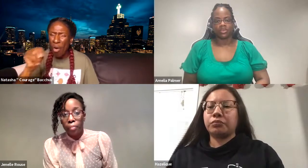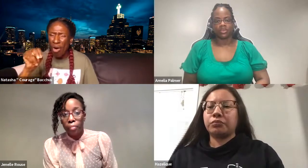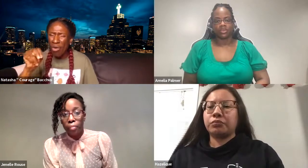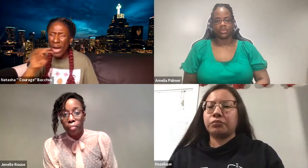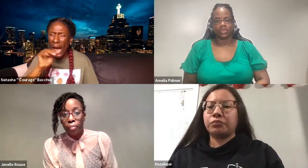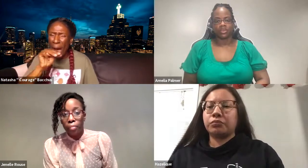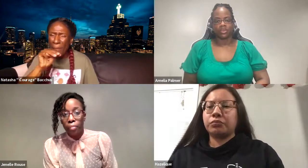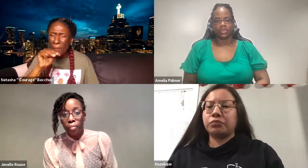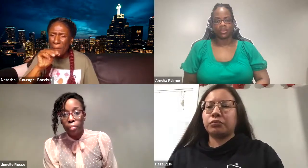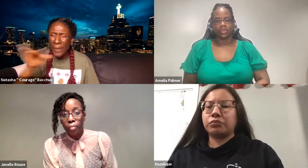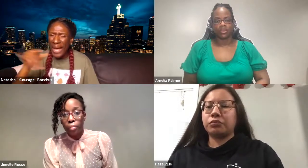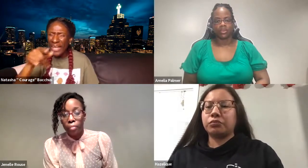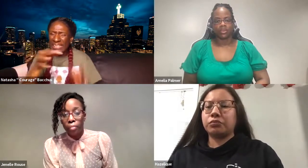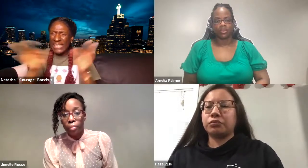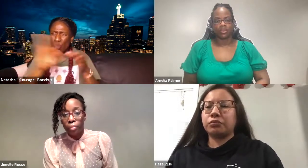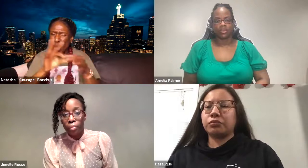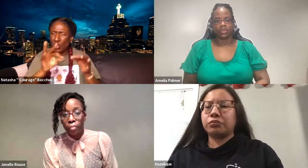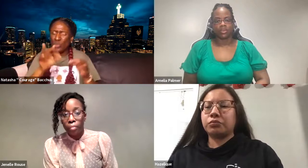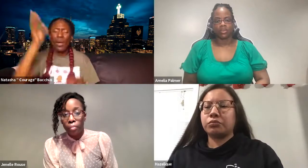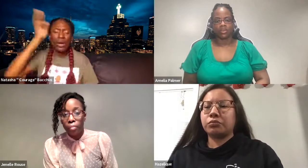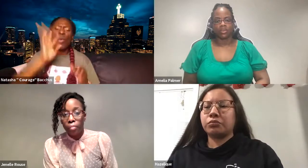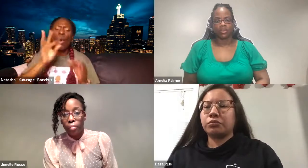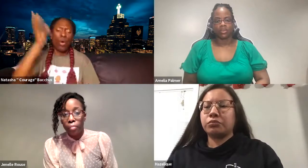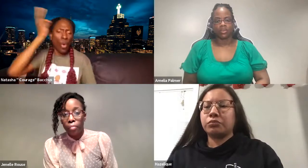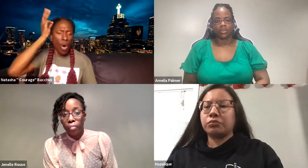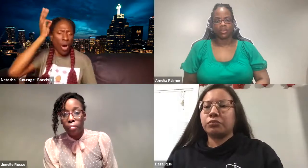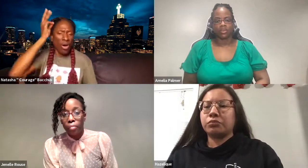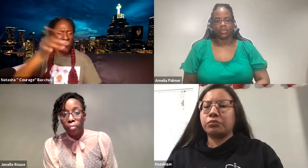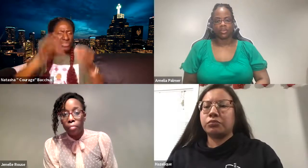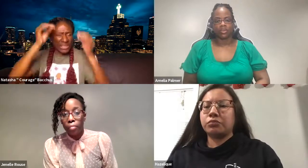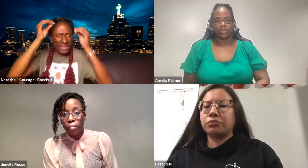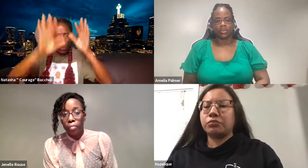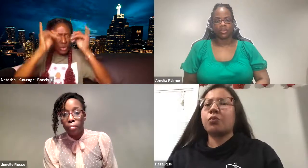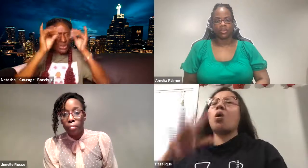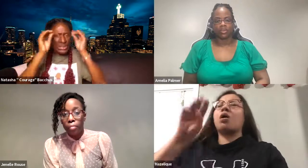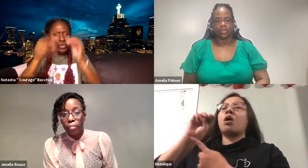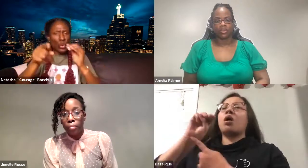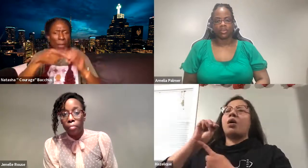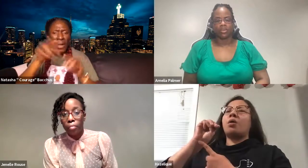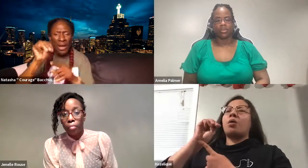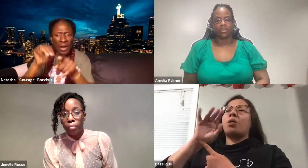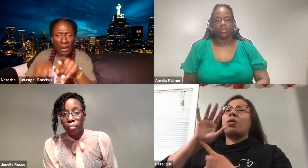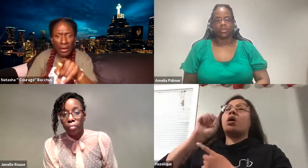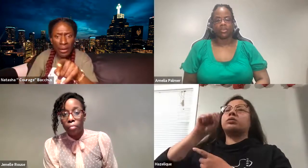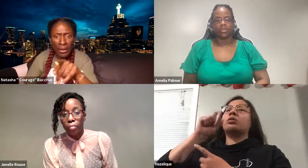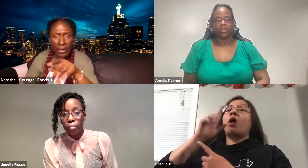m something m... there was one word... you were talking about mohawk... an instructor